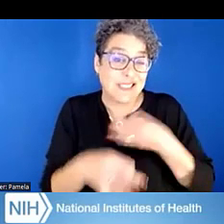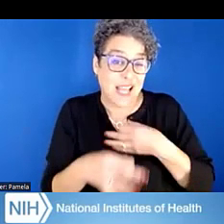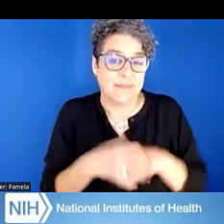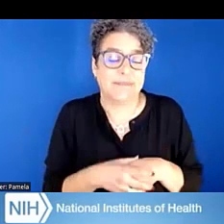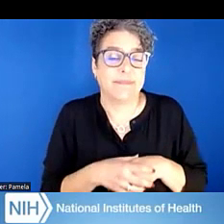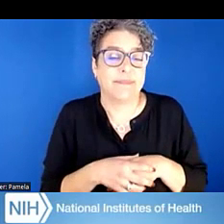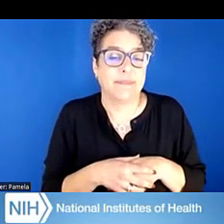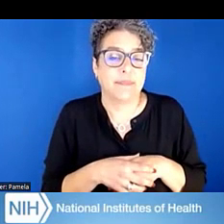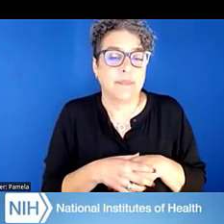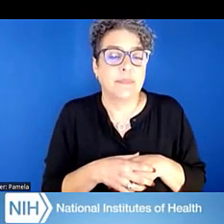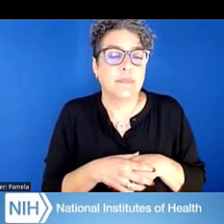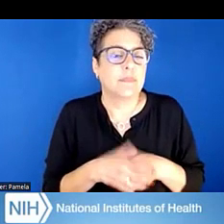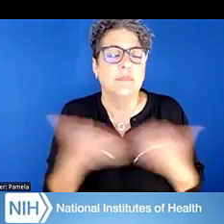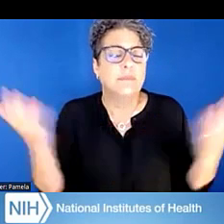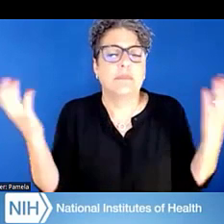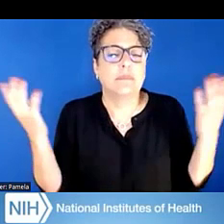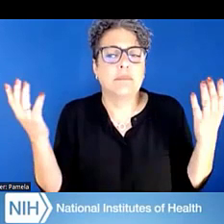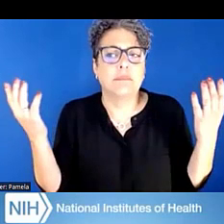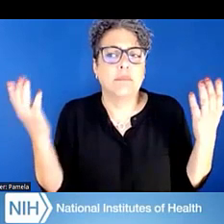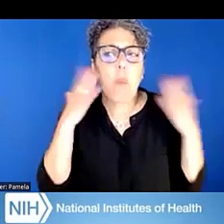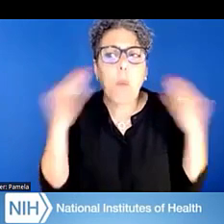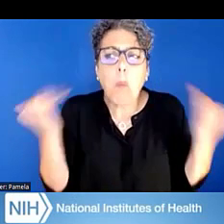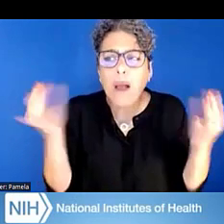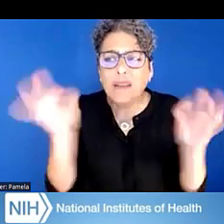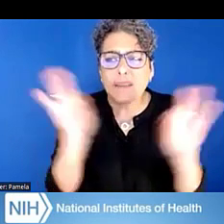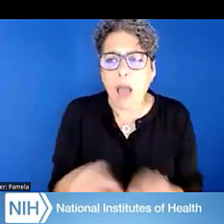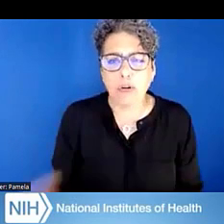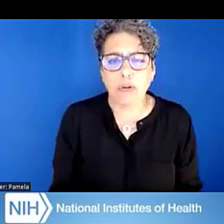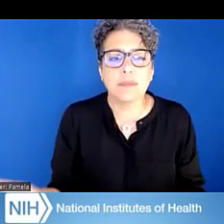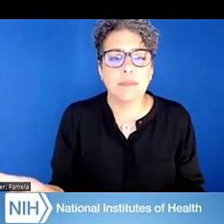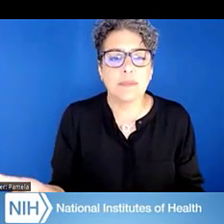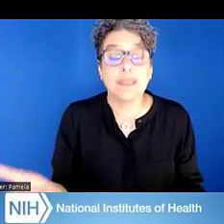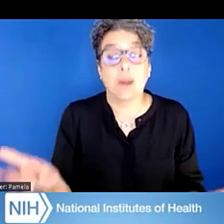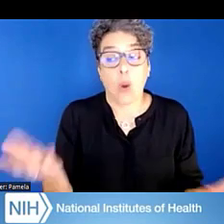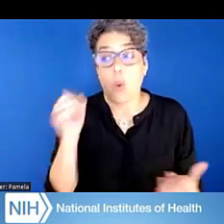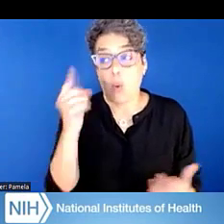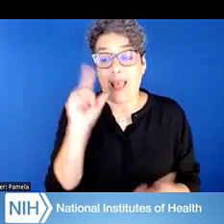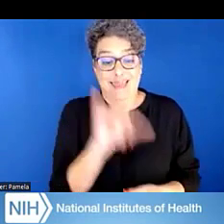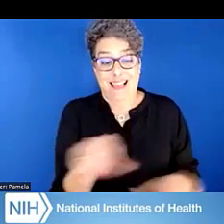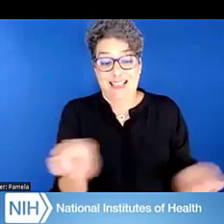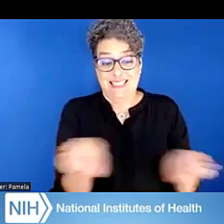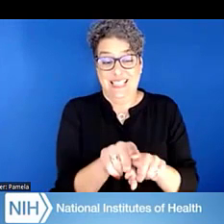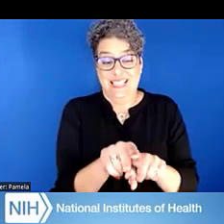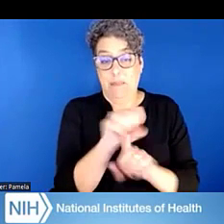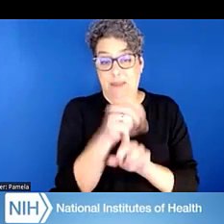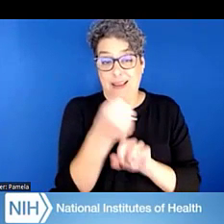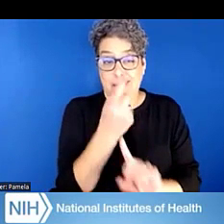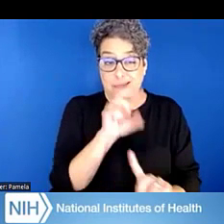So why does this matter? So that same case, the announcement from DOJ